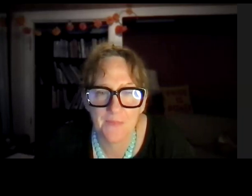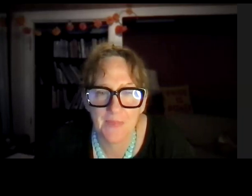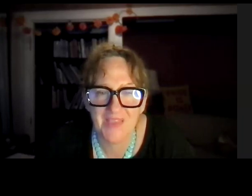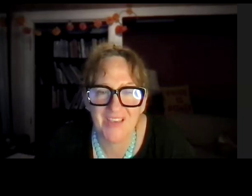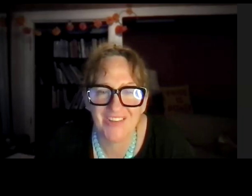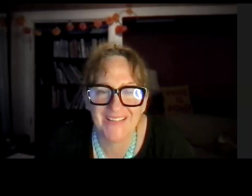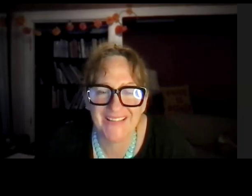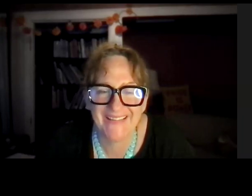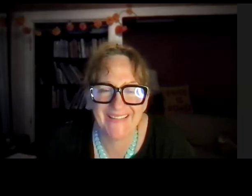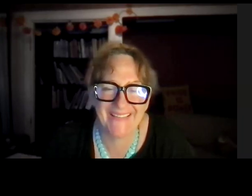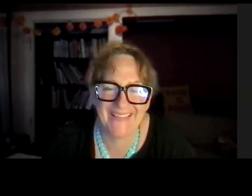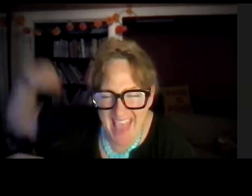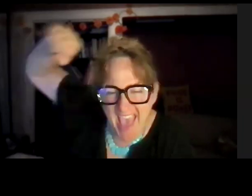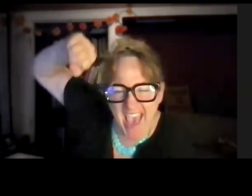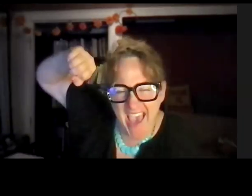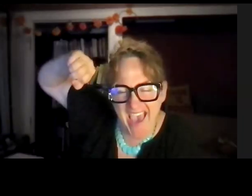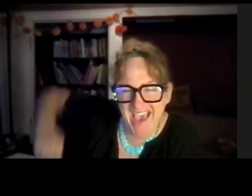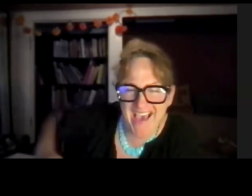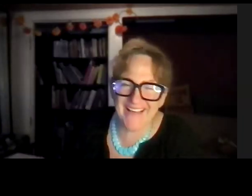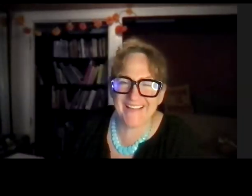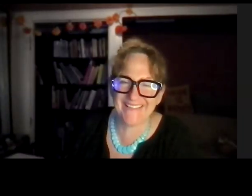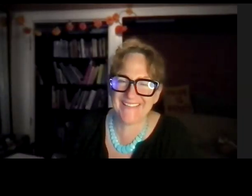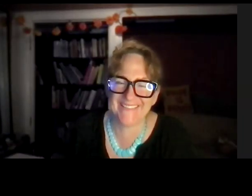iPhone: I like Star Trek iPhone: because